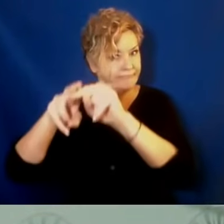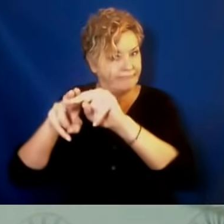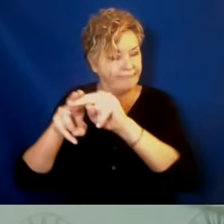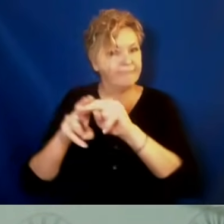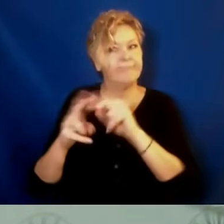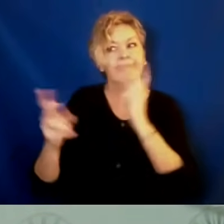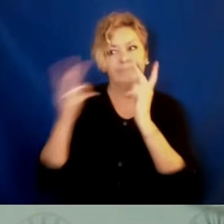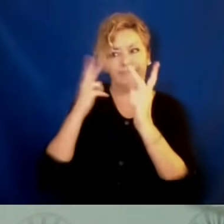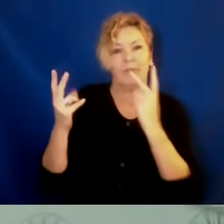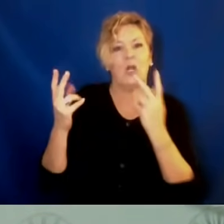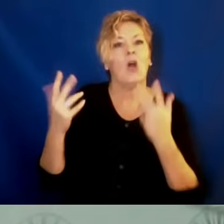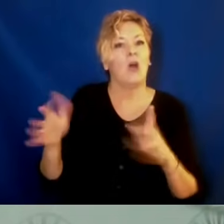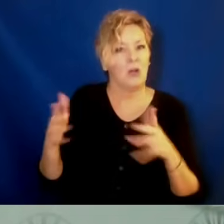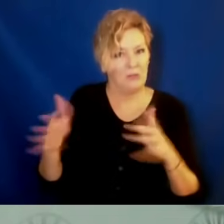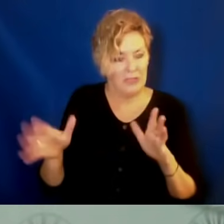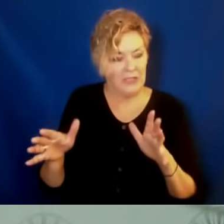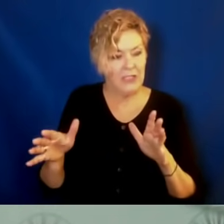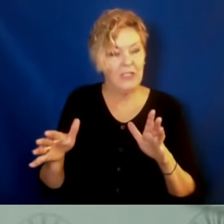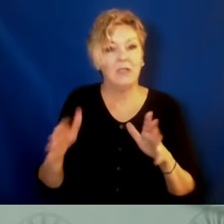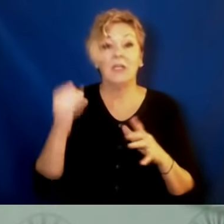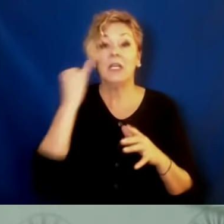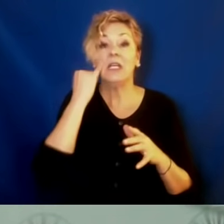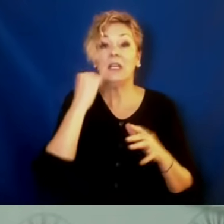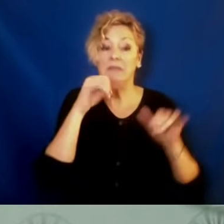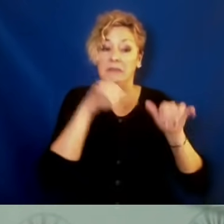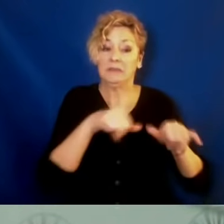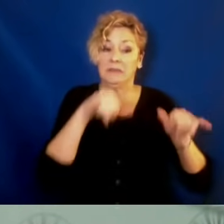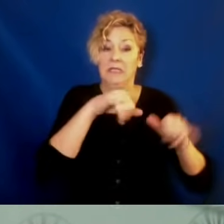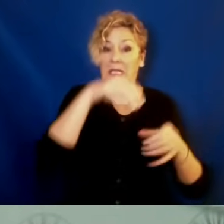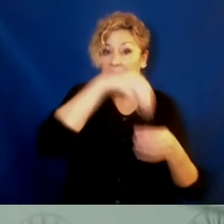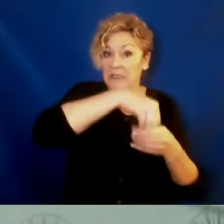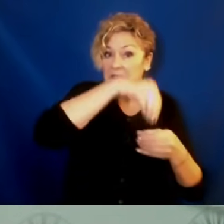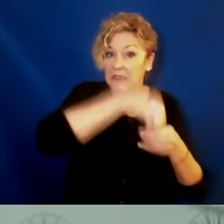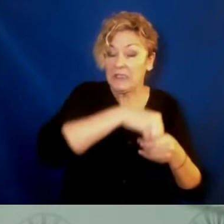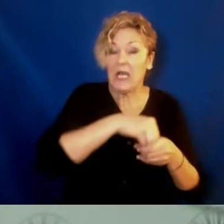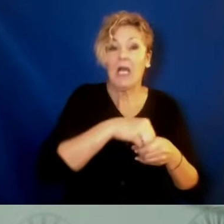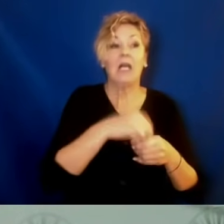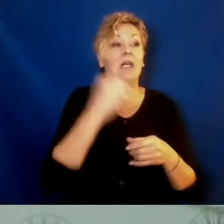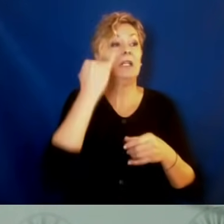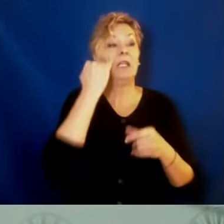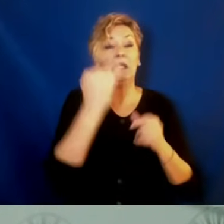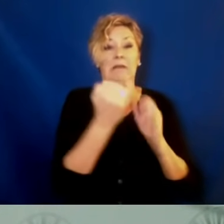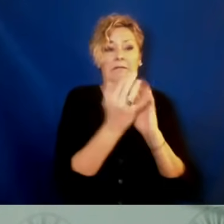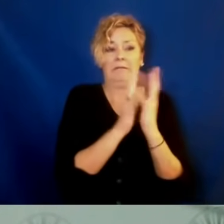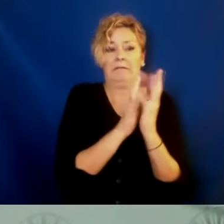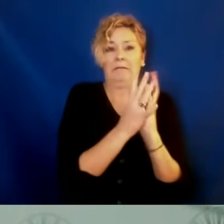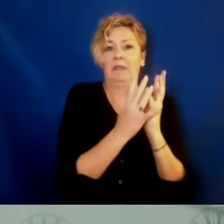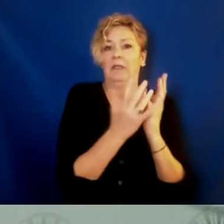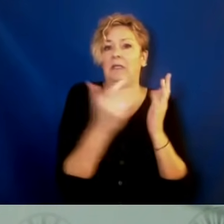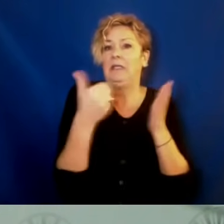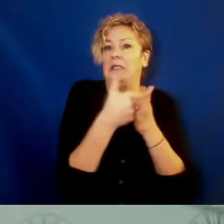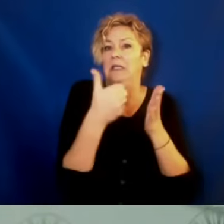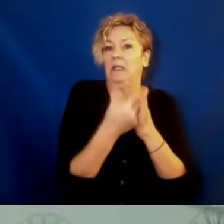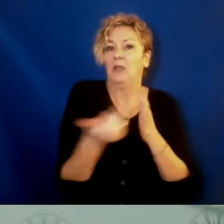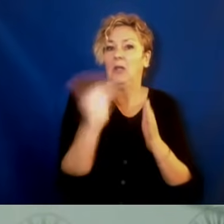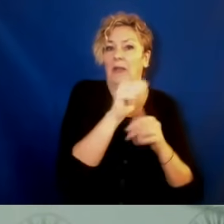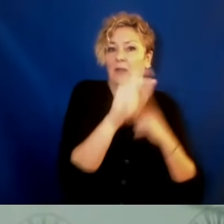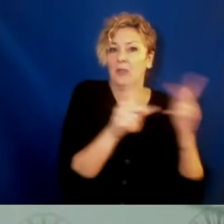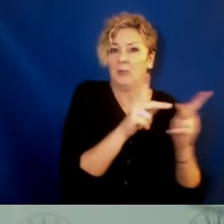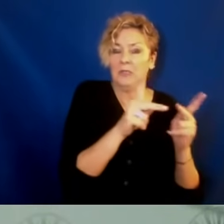inside, we are to see fluctuating-- fluctuations and surges in some communities. We know this from British Columbia and around the world.